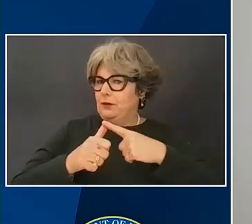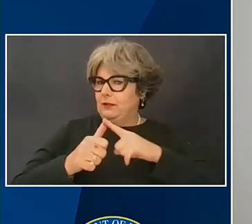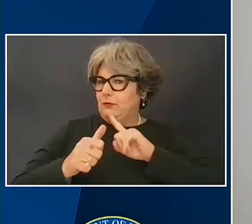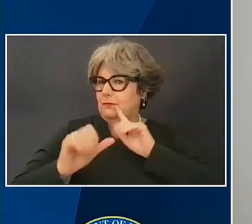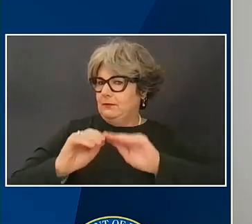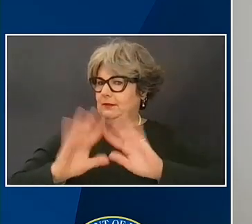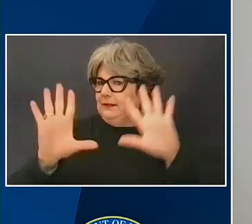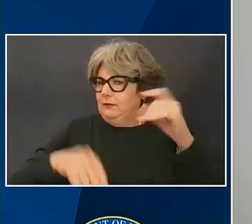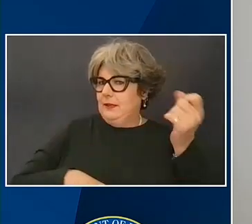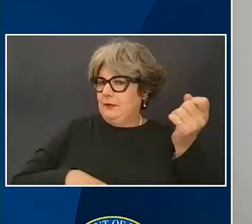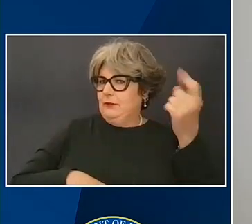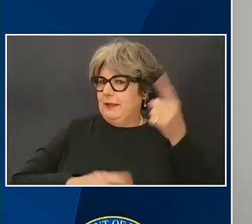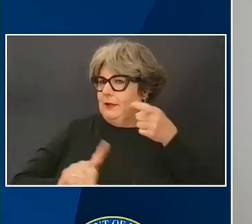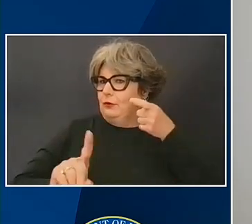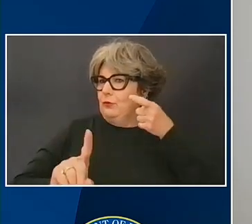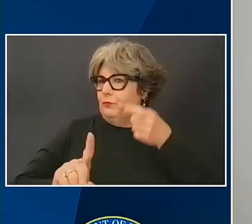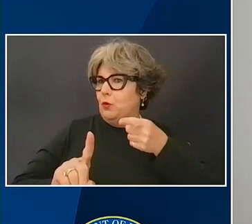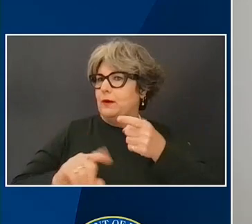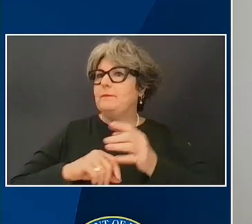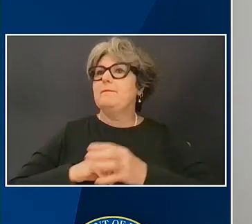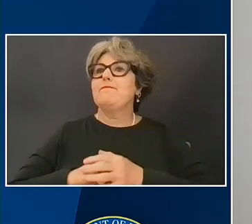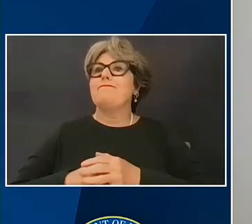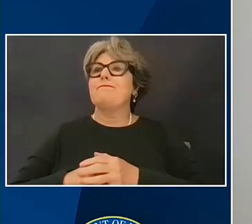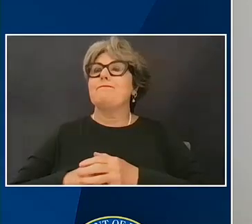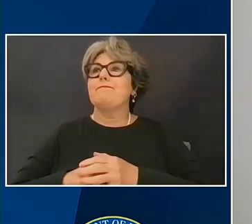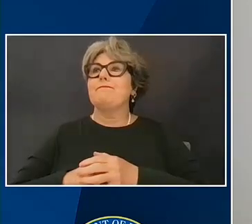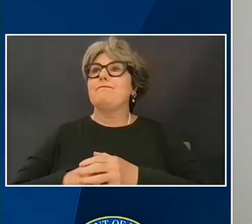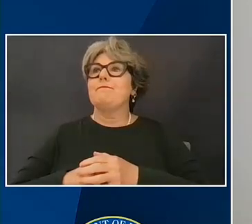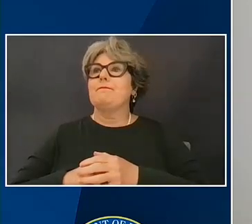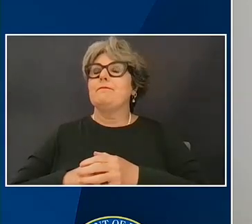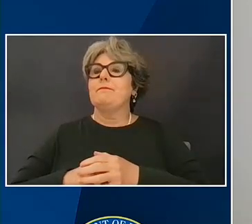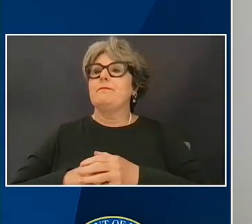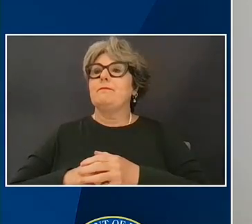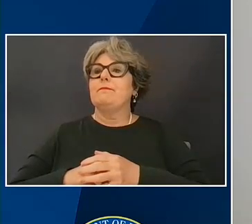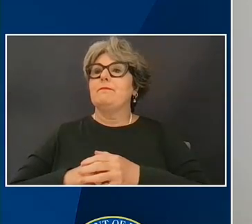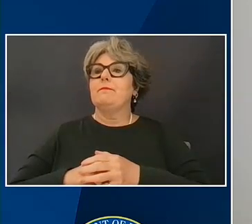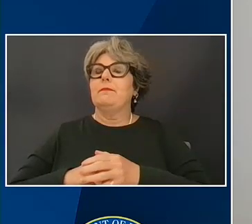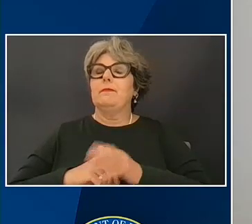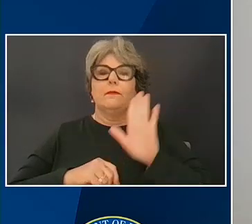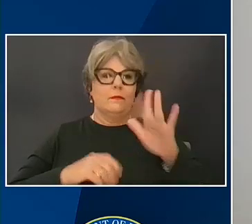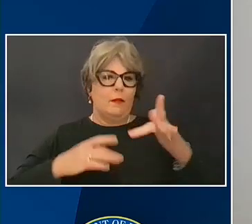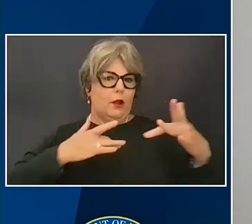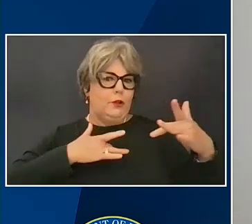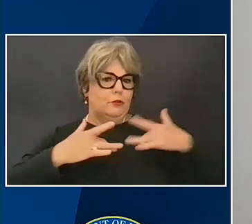point and the issue that you're focused on. Are you concerned primarily about what